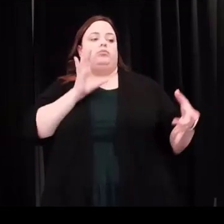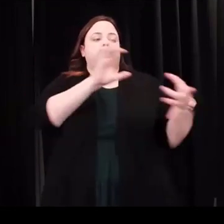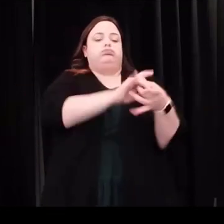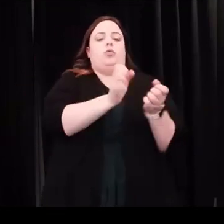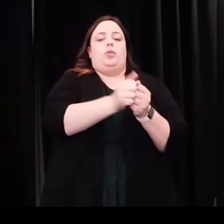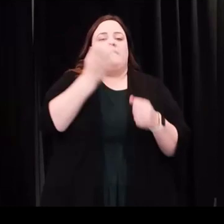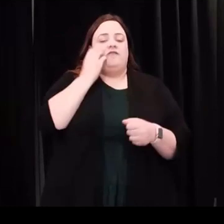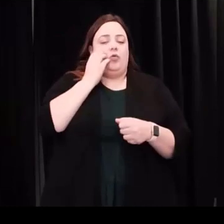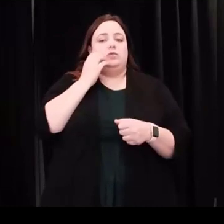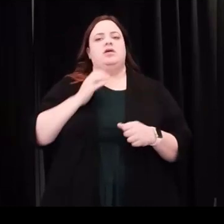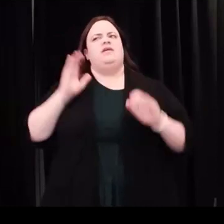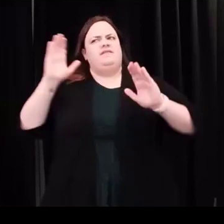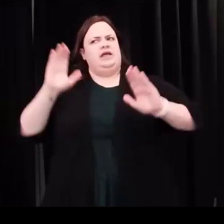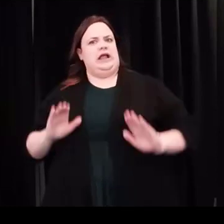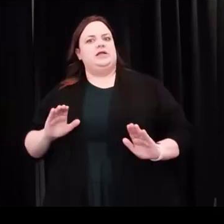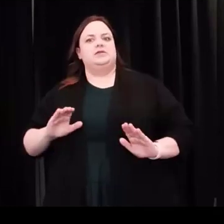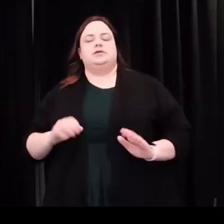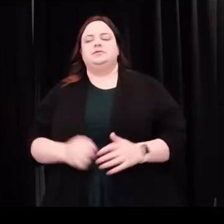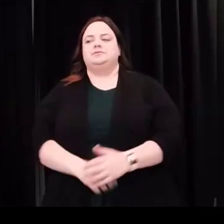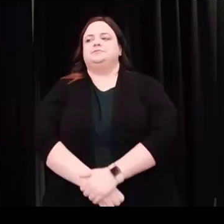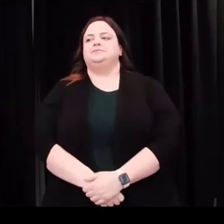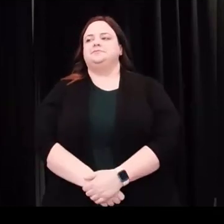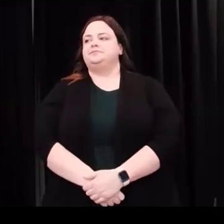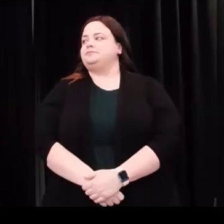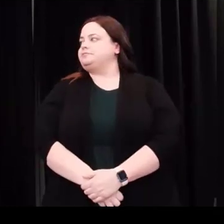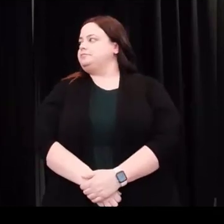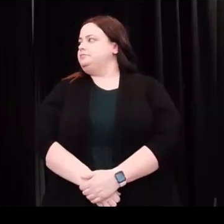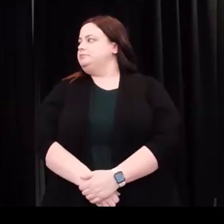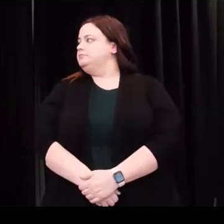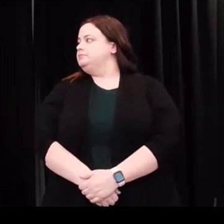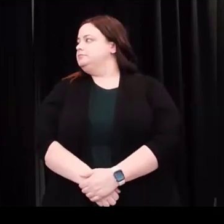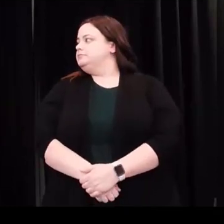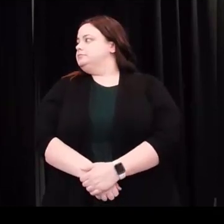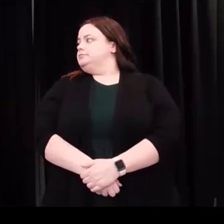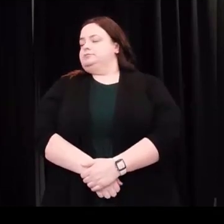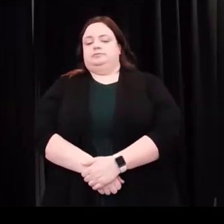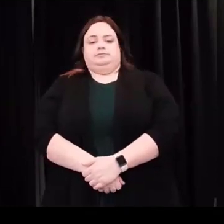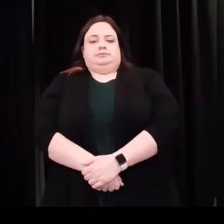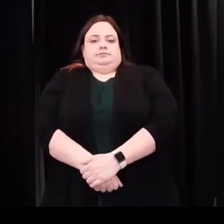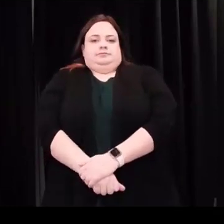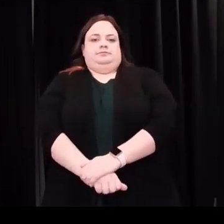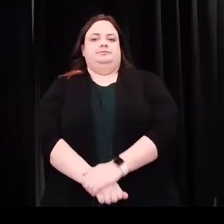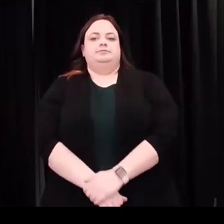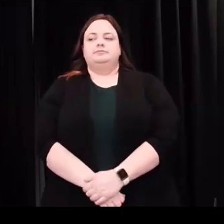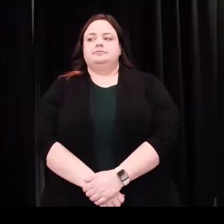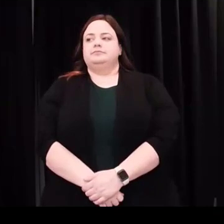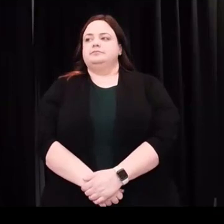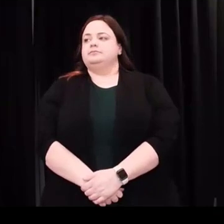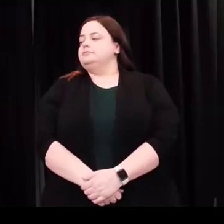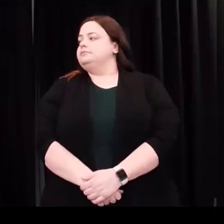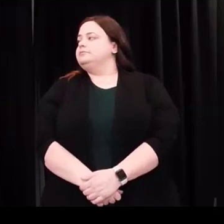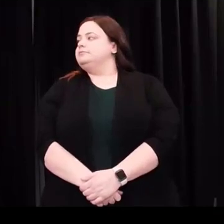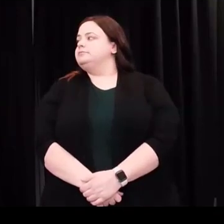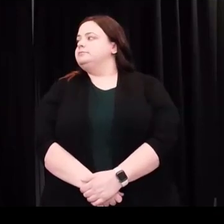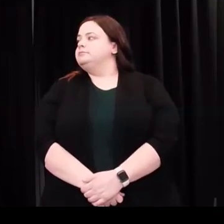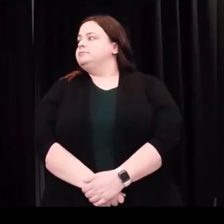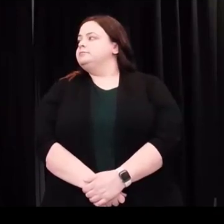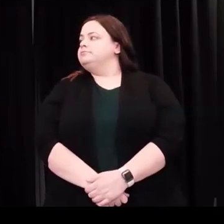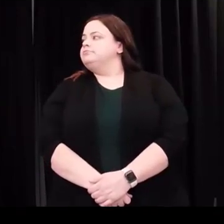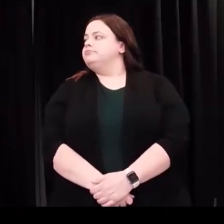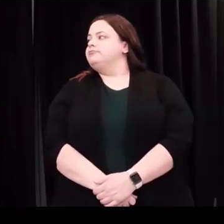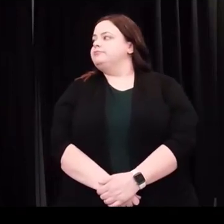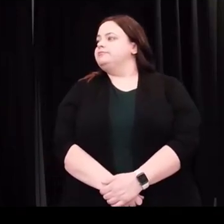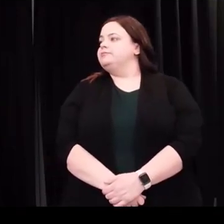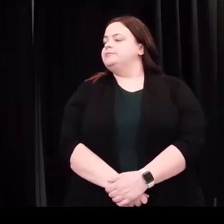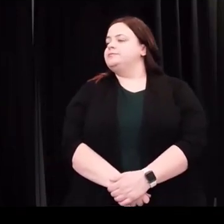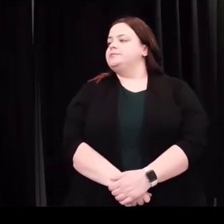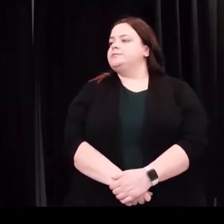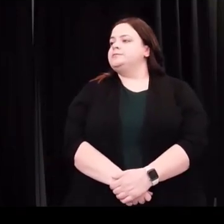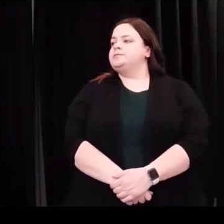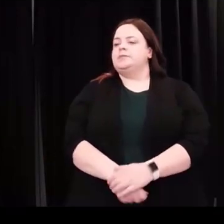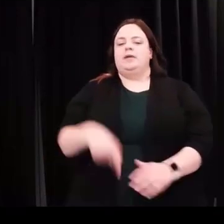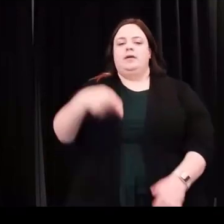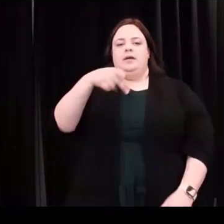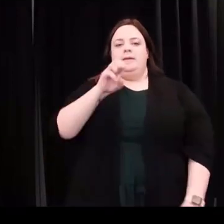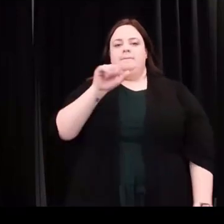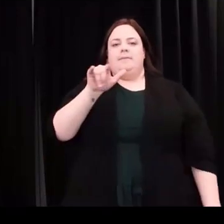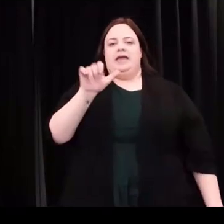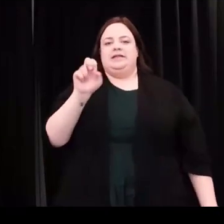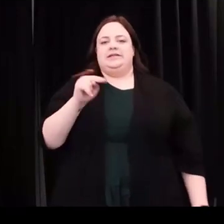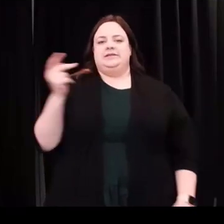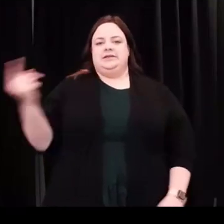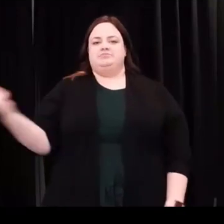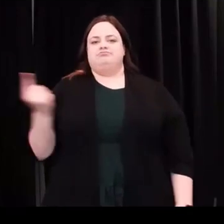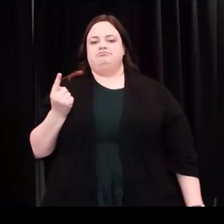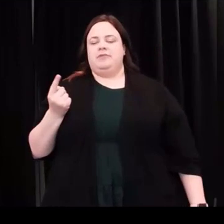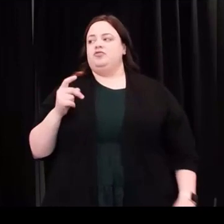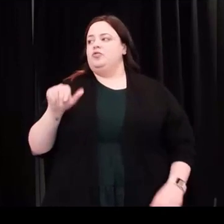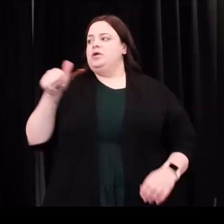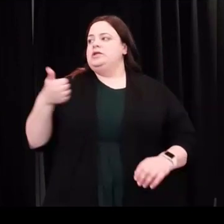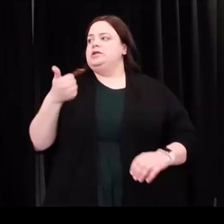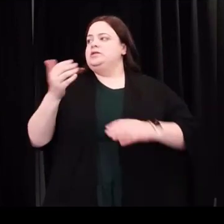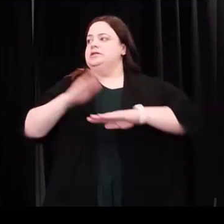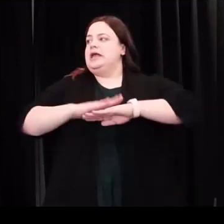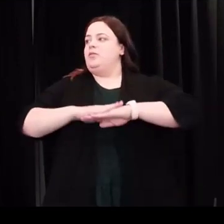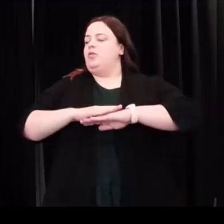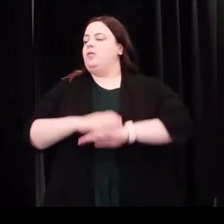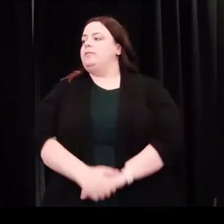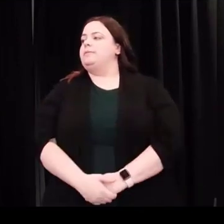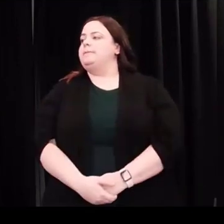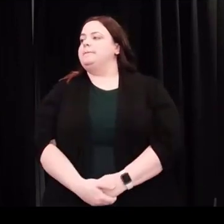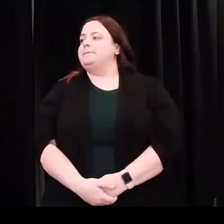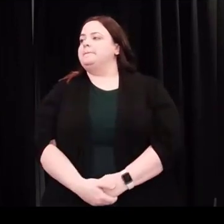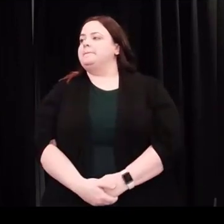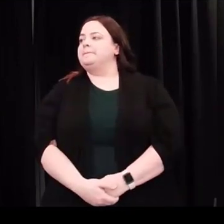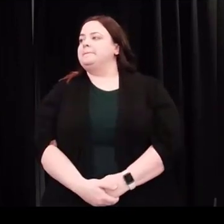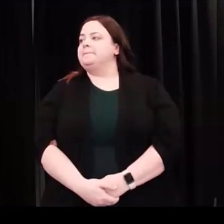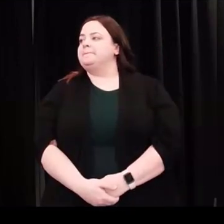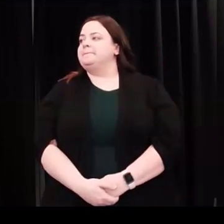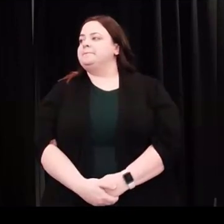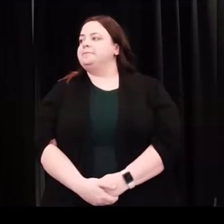fantastic. Peyton's coming over.